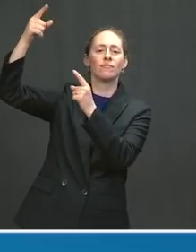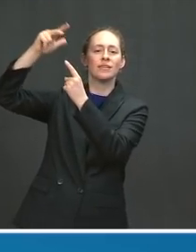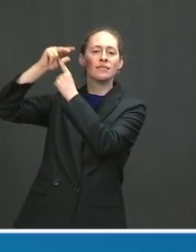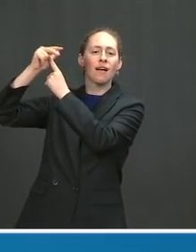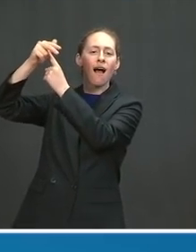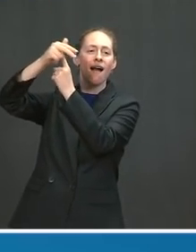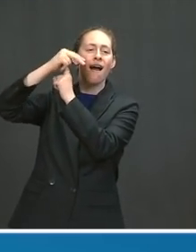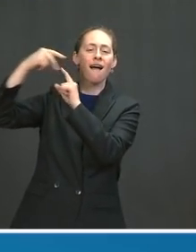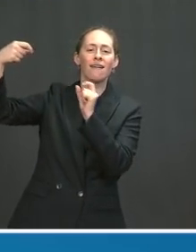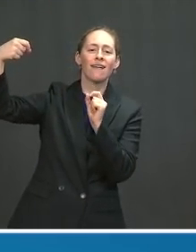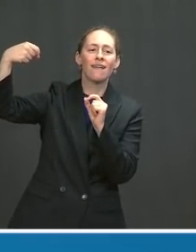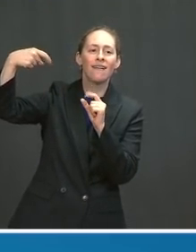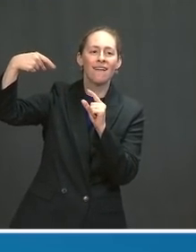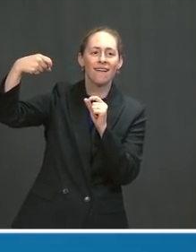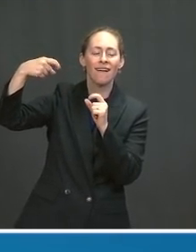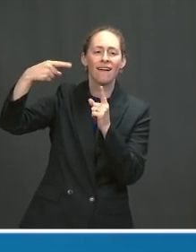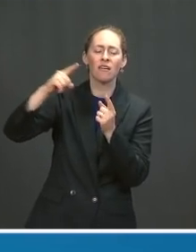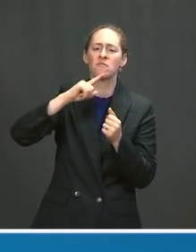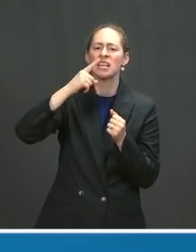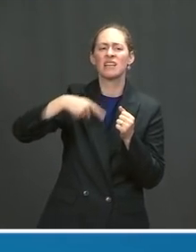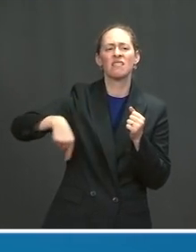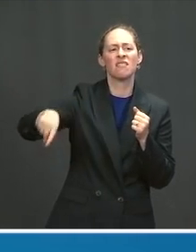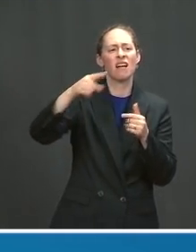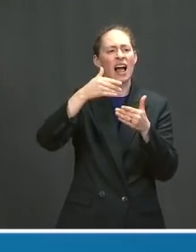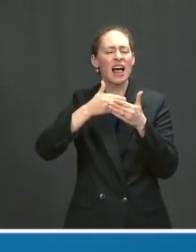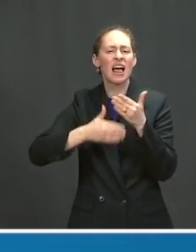has been on the forefront of research,